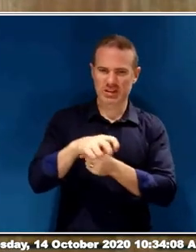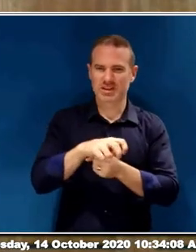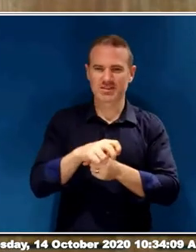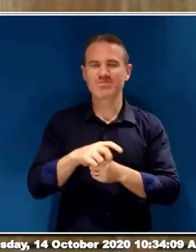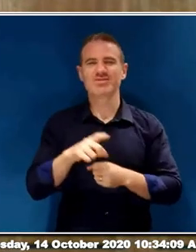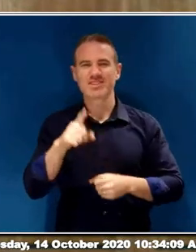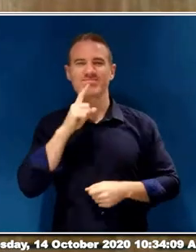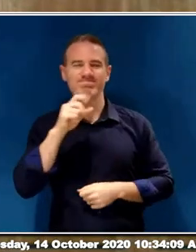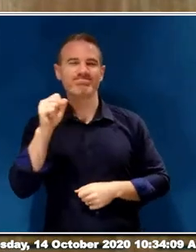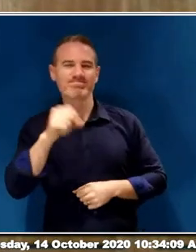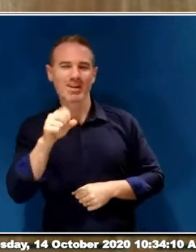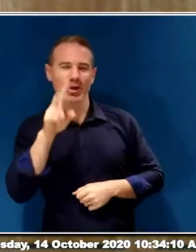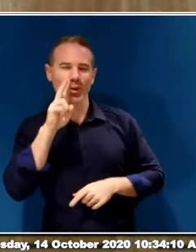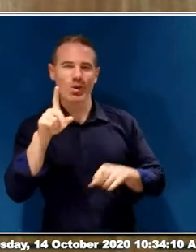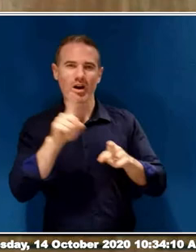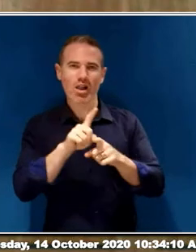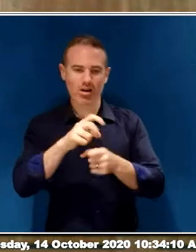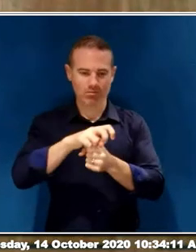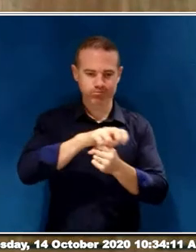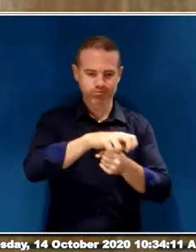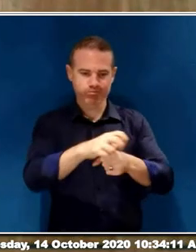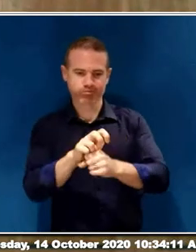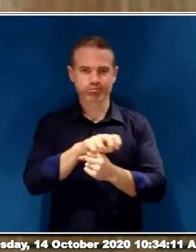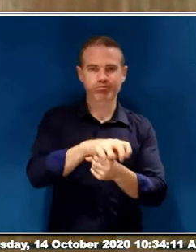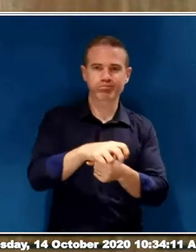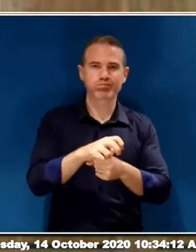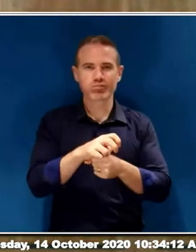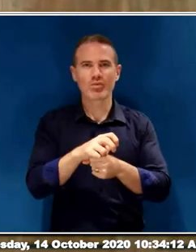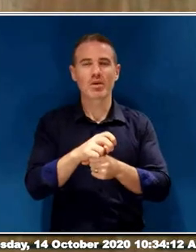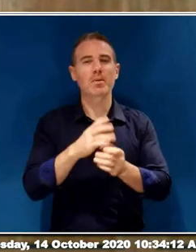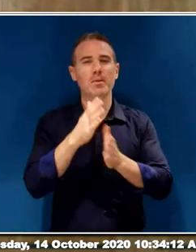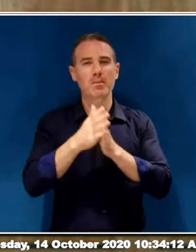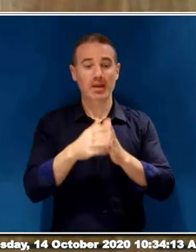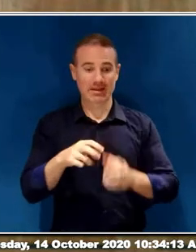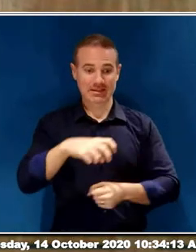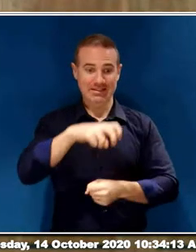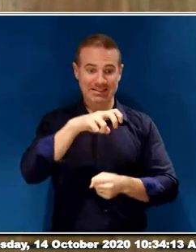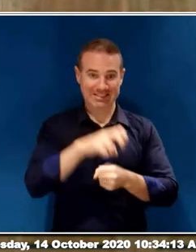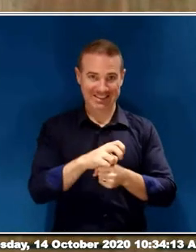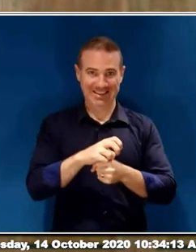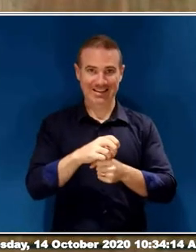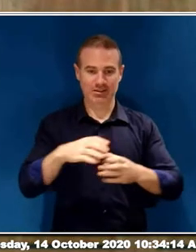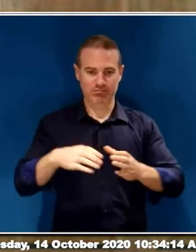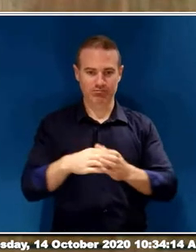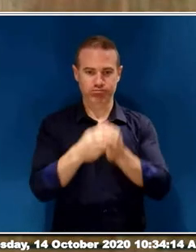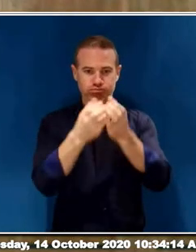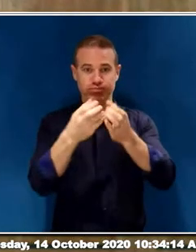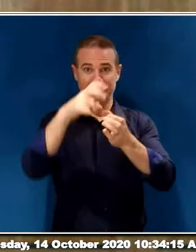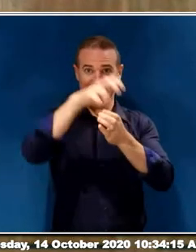It has a slightly curved base on the bottom and it allows for vestibular